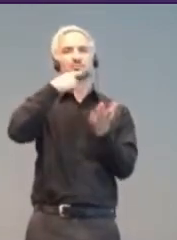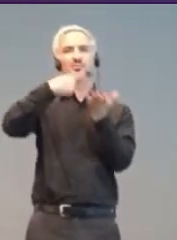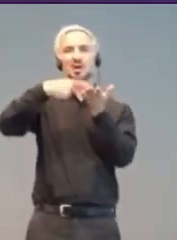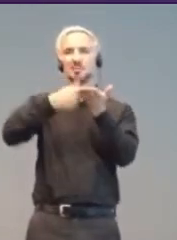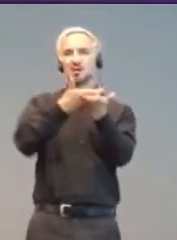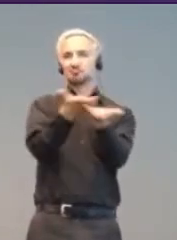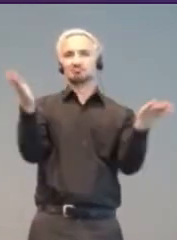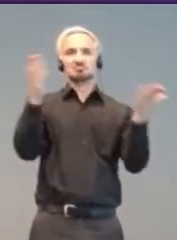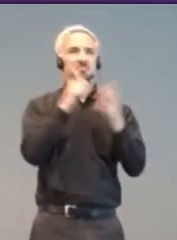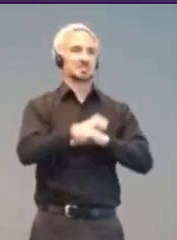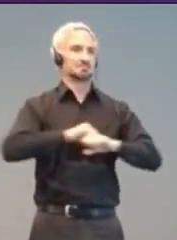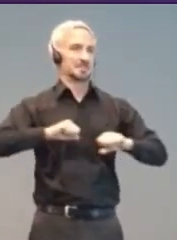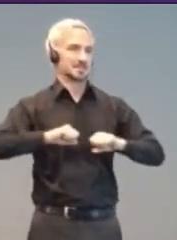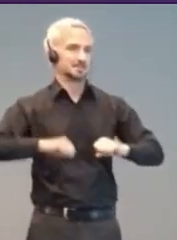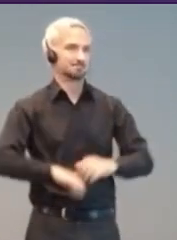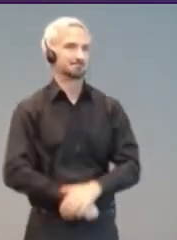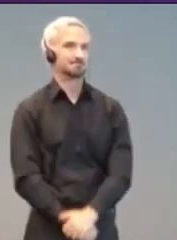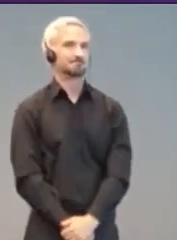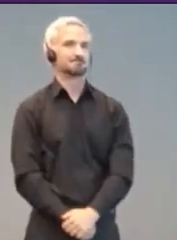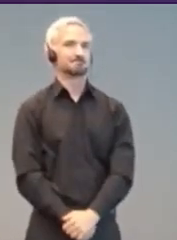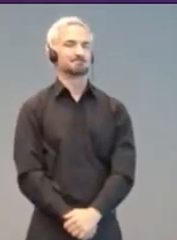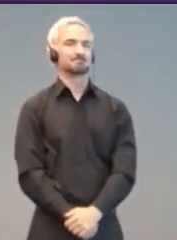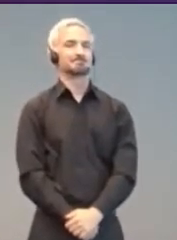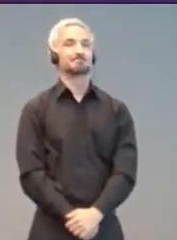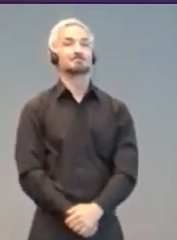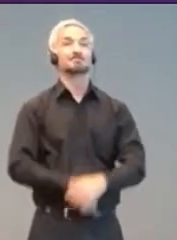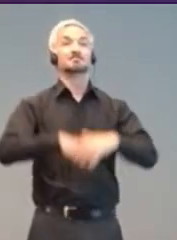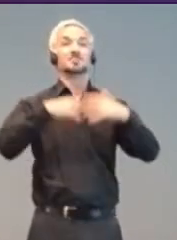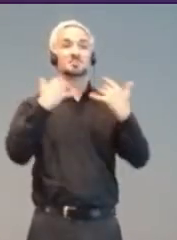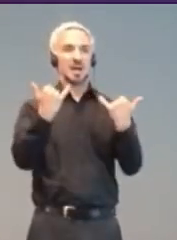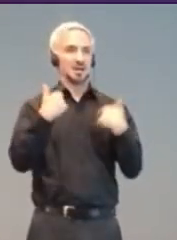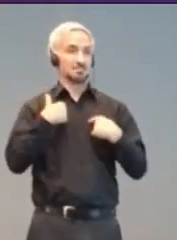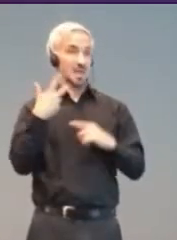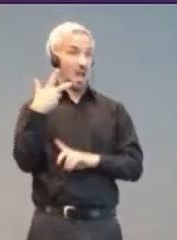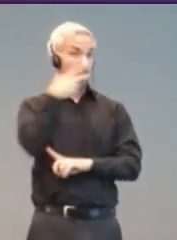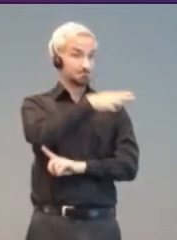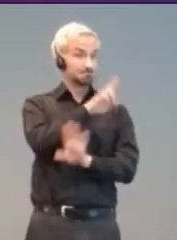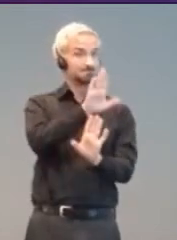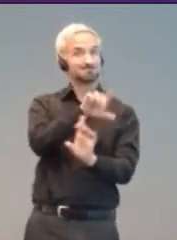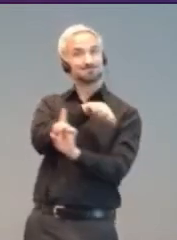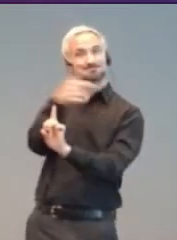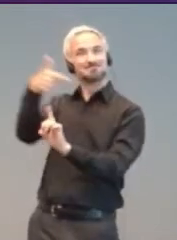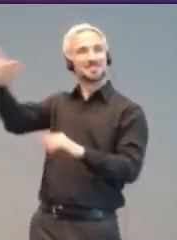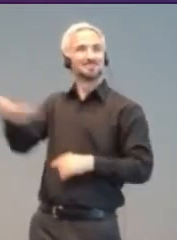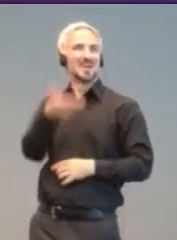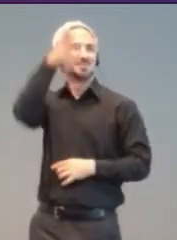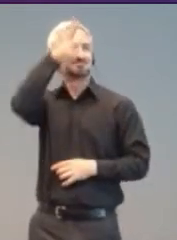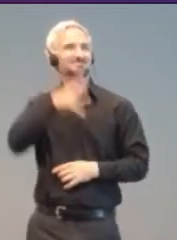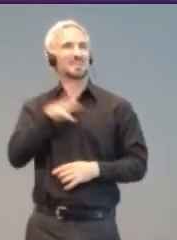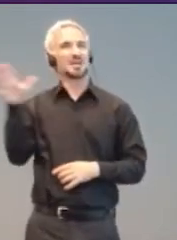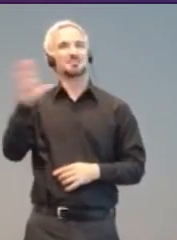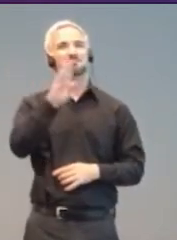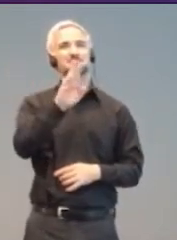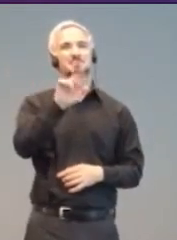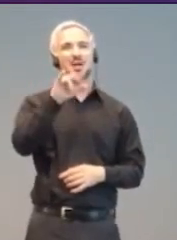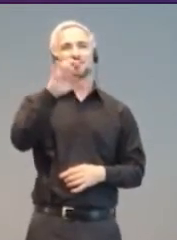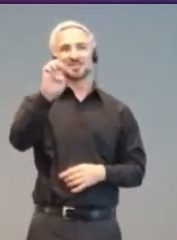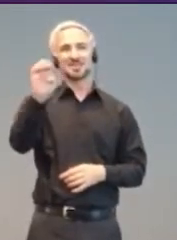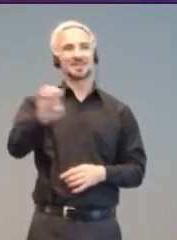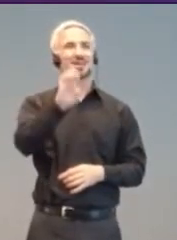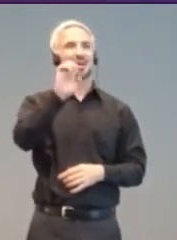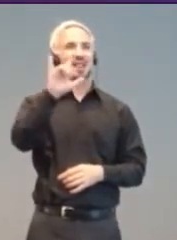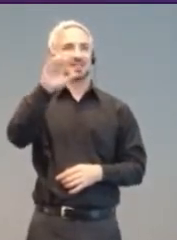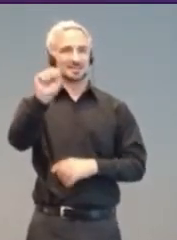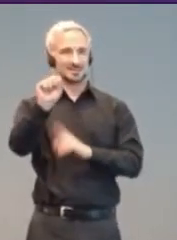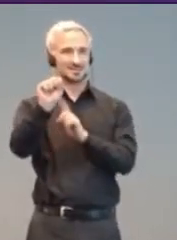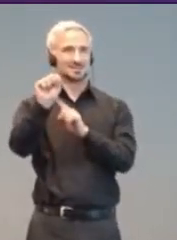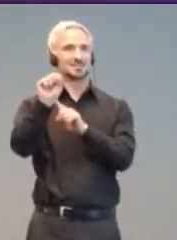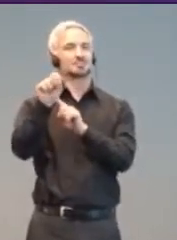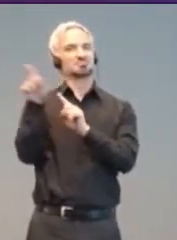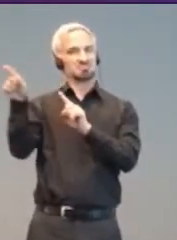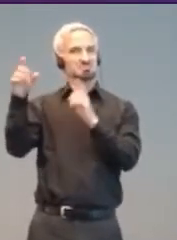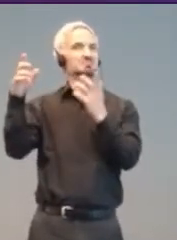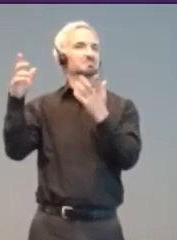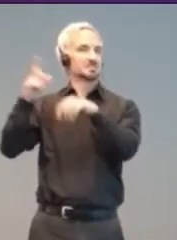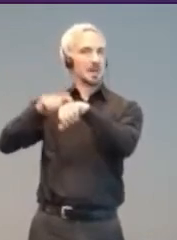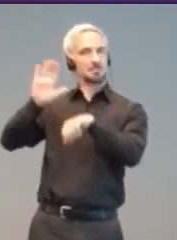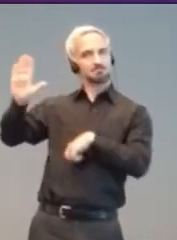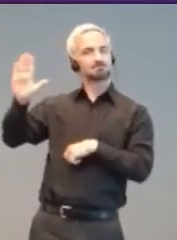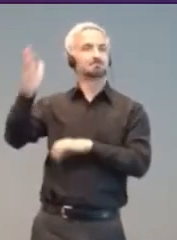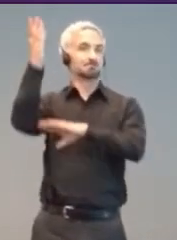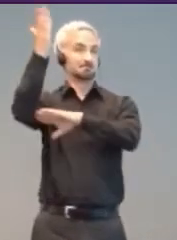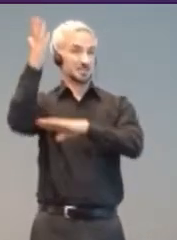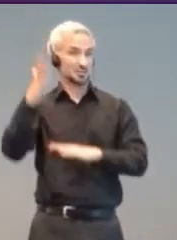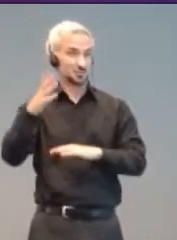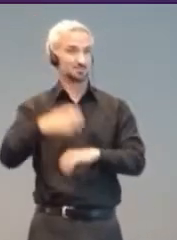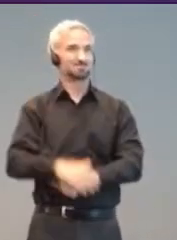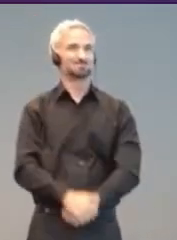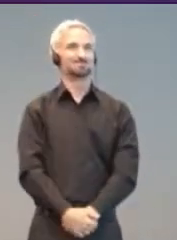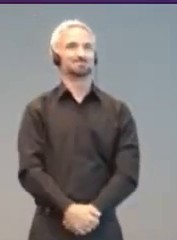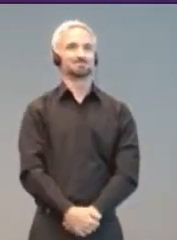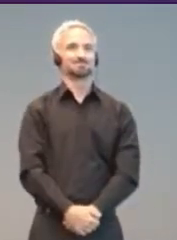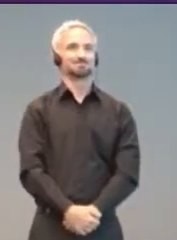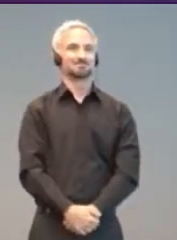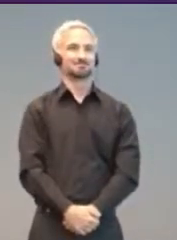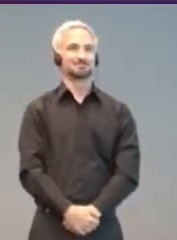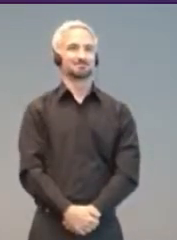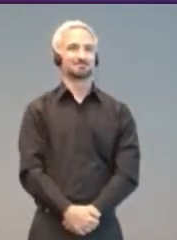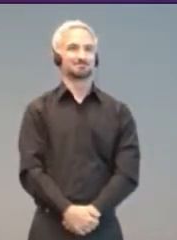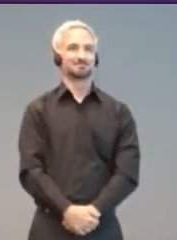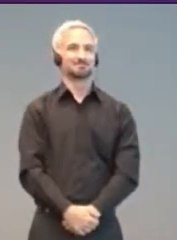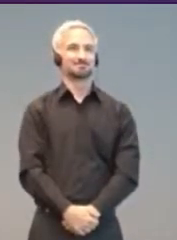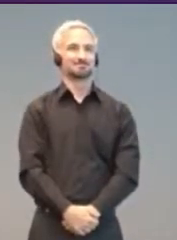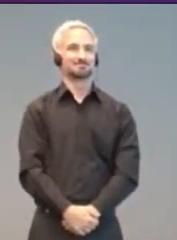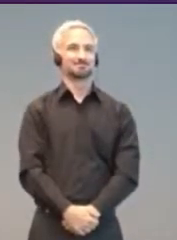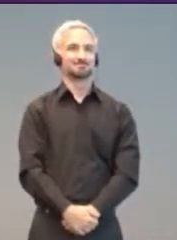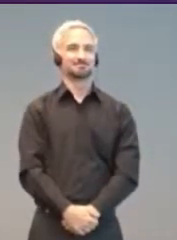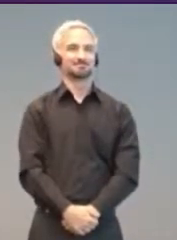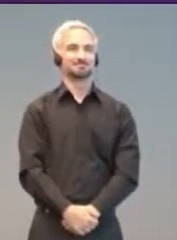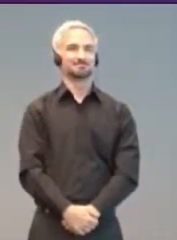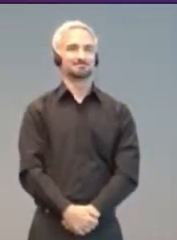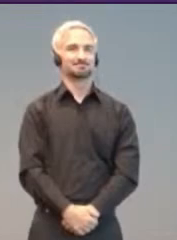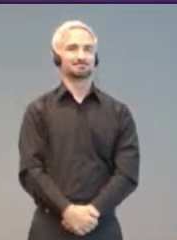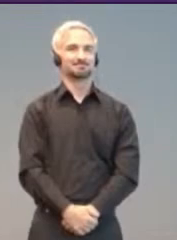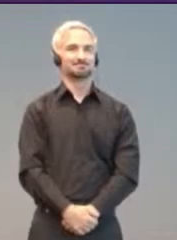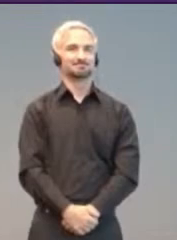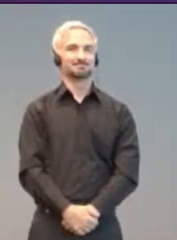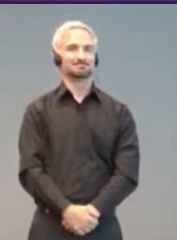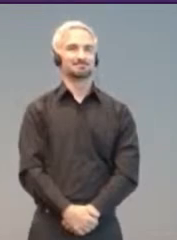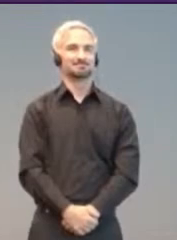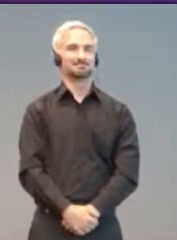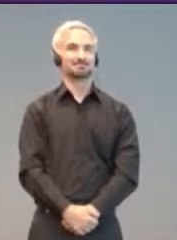[Hugo] So without further ado, I will now invite Barrie Ellis to make his presentation.